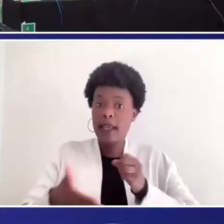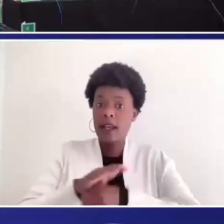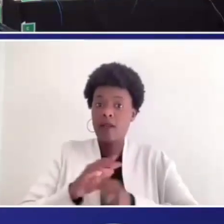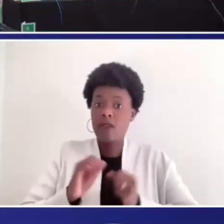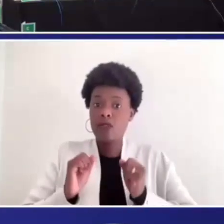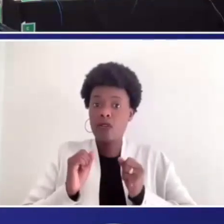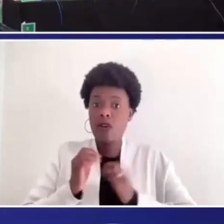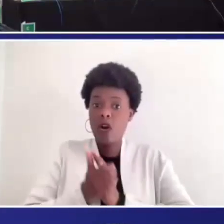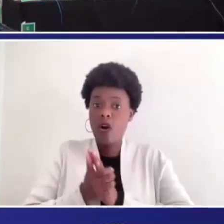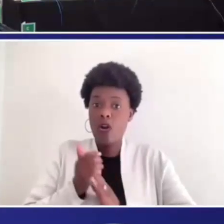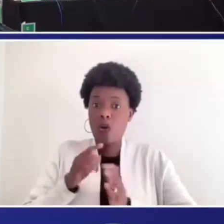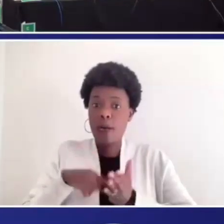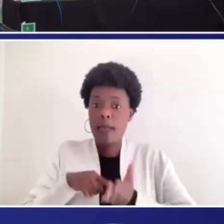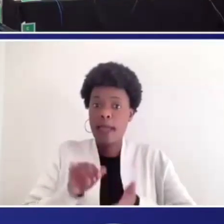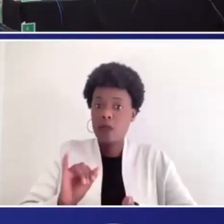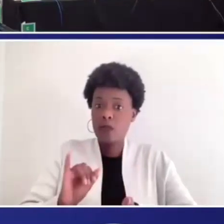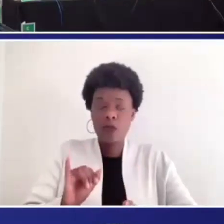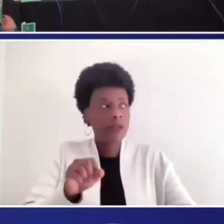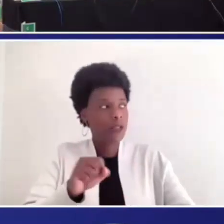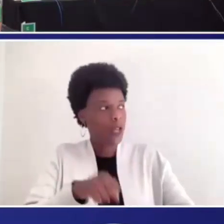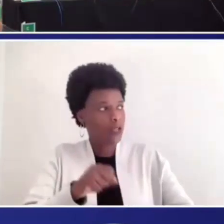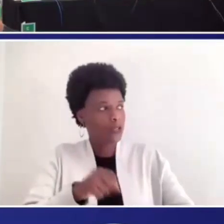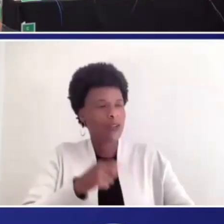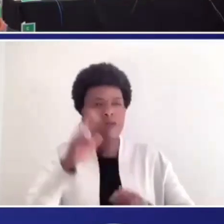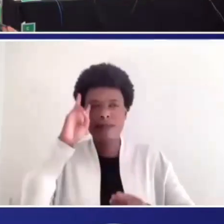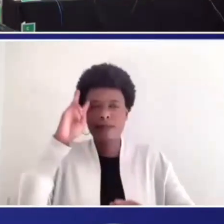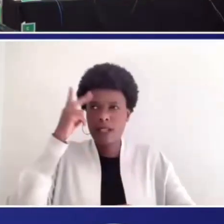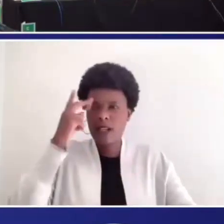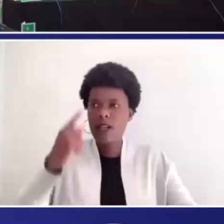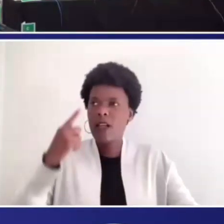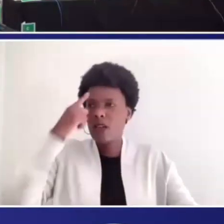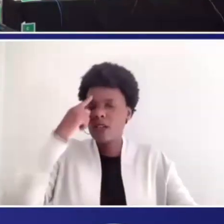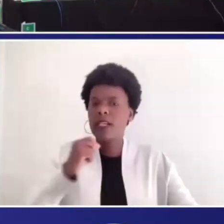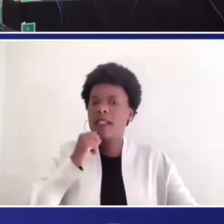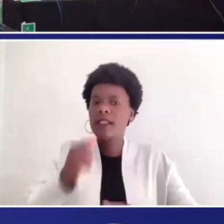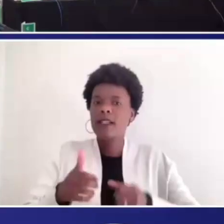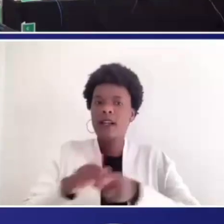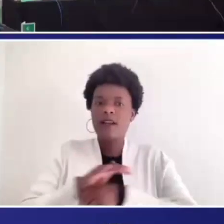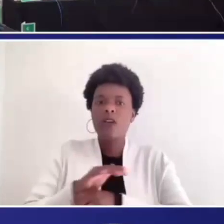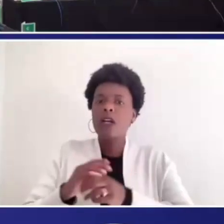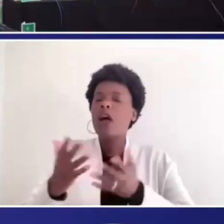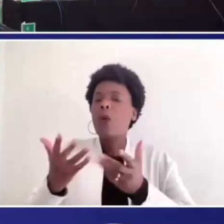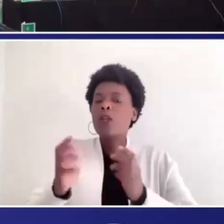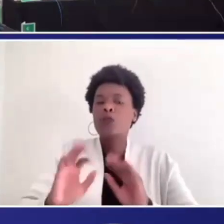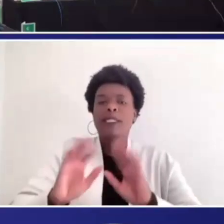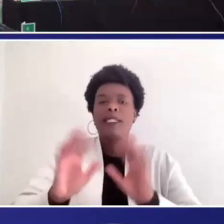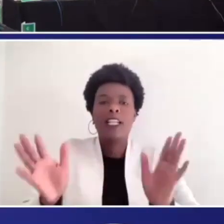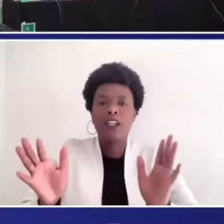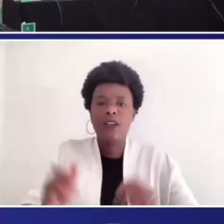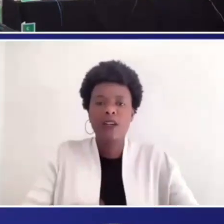Okay, I misunderstood. I thought you said it didn't cover. No, I just wanted it to be super clear. Okay, now I'm super clear.